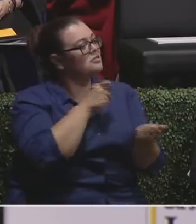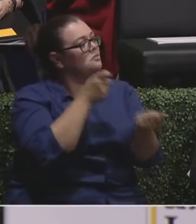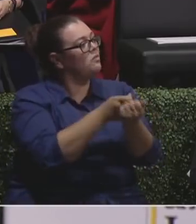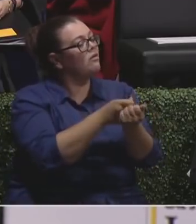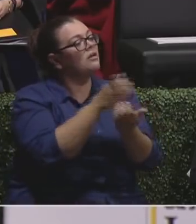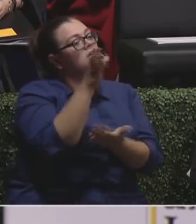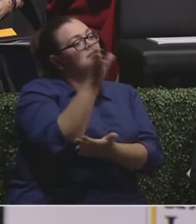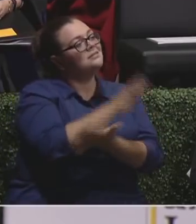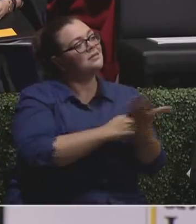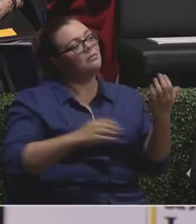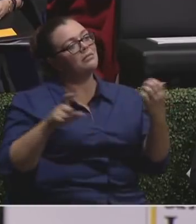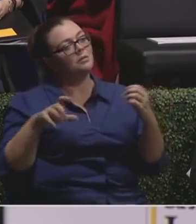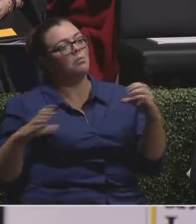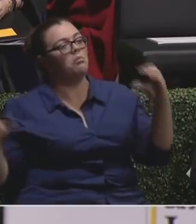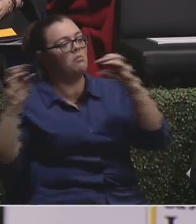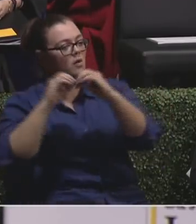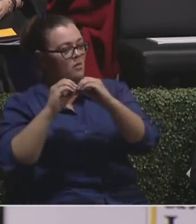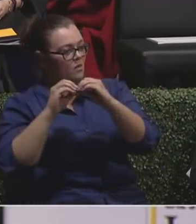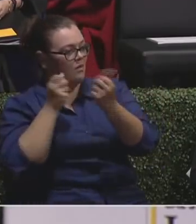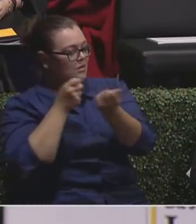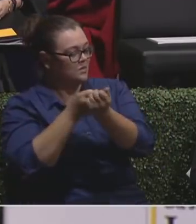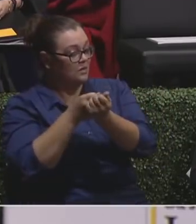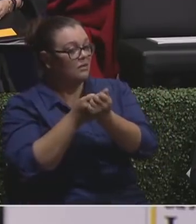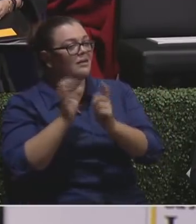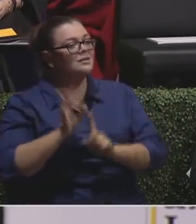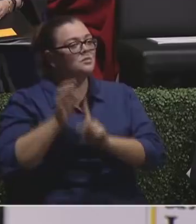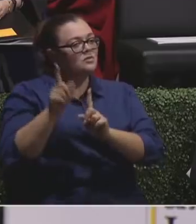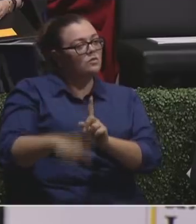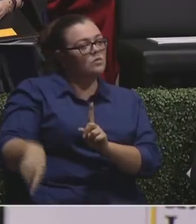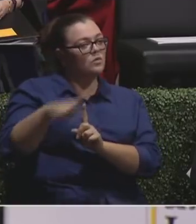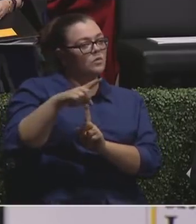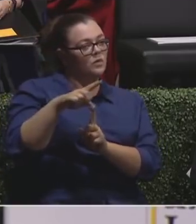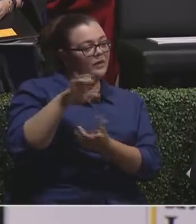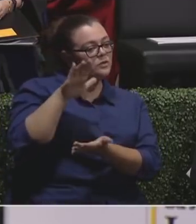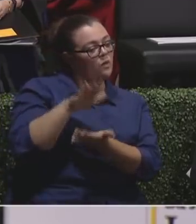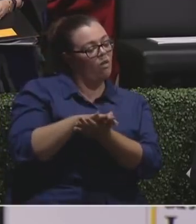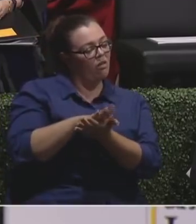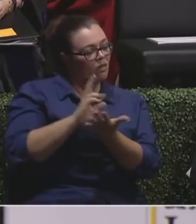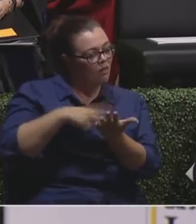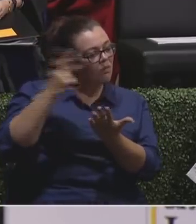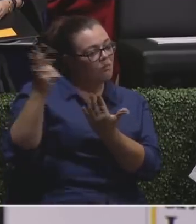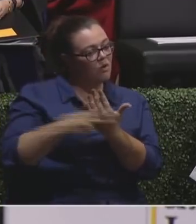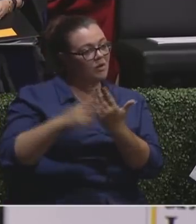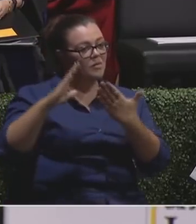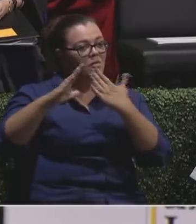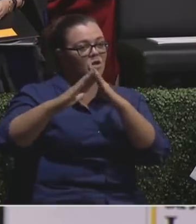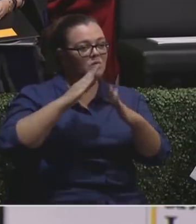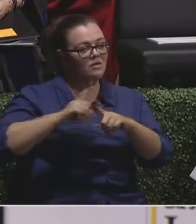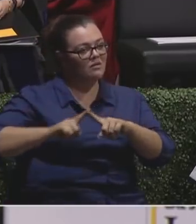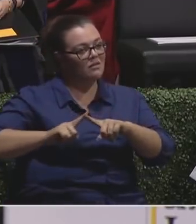OF HERE AS LEADERS, WE MUST REMEMBER THAT RESILIENCE VARIES FROM PERSON TO PERSON. WHILE ALL CHILDREN COMING FROM CHALLENGING BACKGROUNDS NEED SUPPORT, SOME JUST NEED MORE ESPECIALLY THOSE